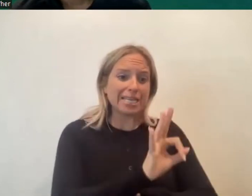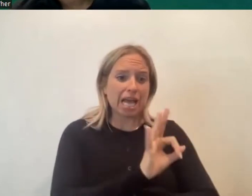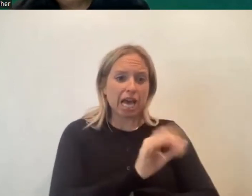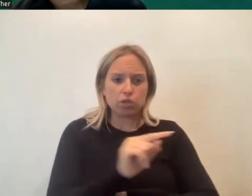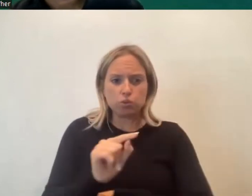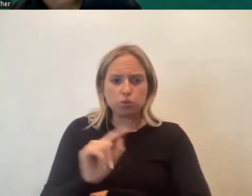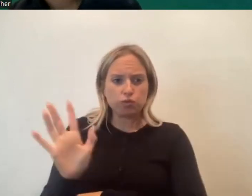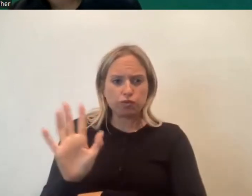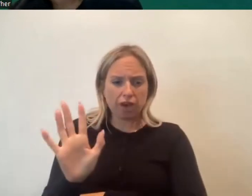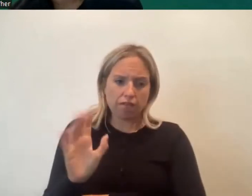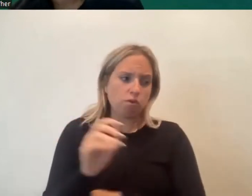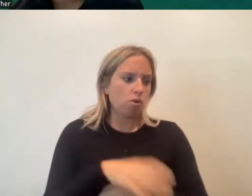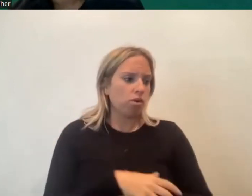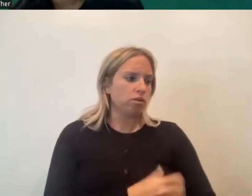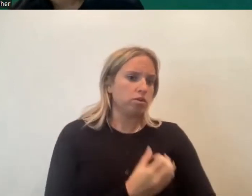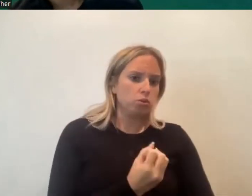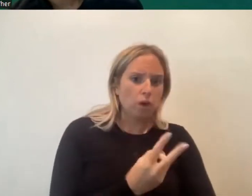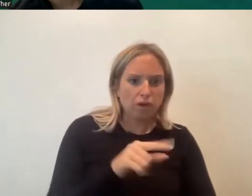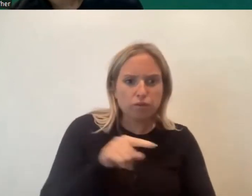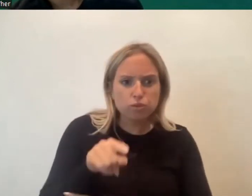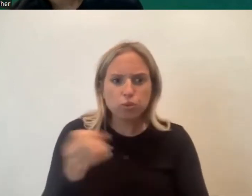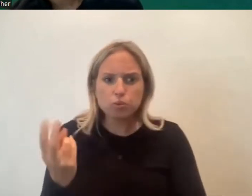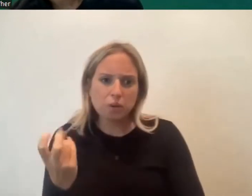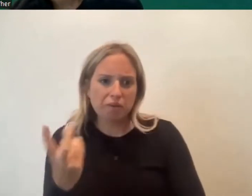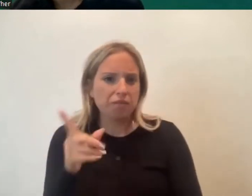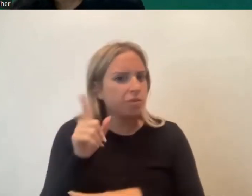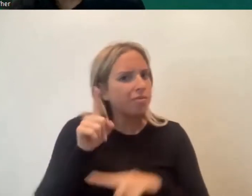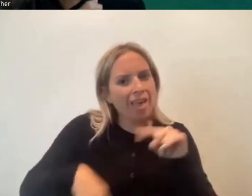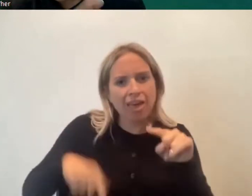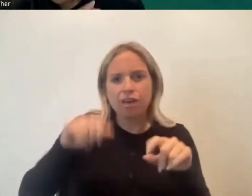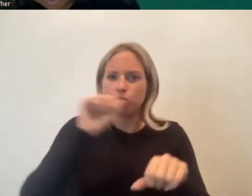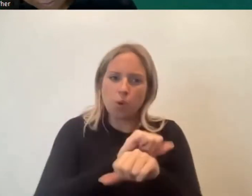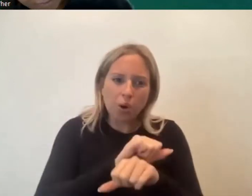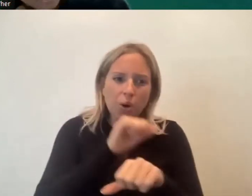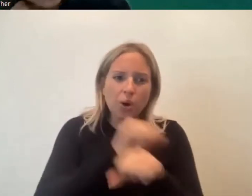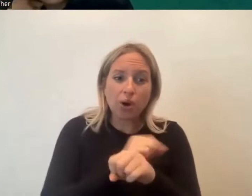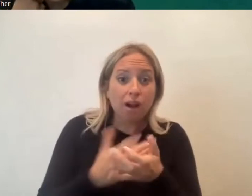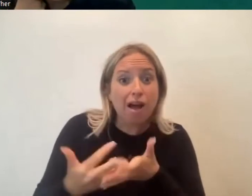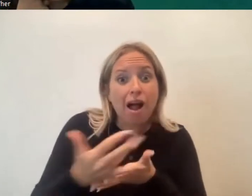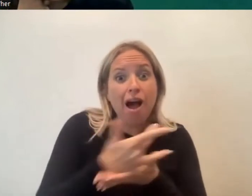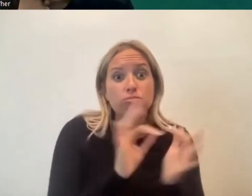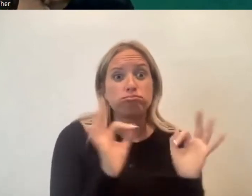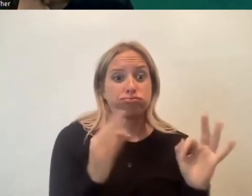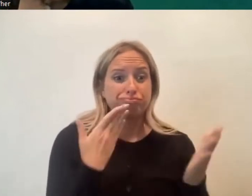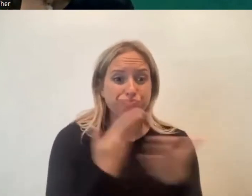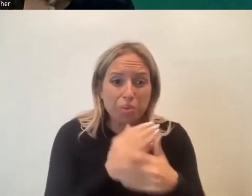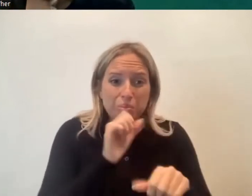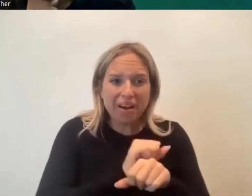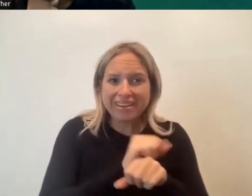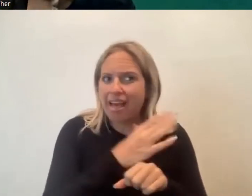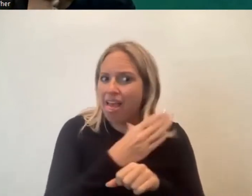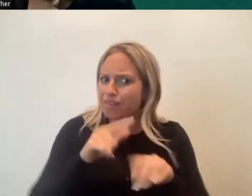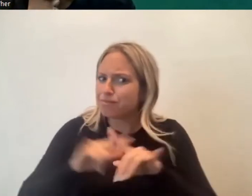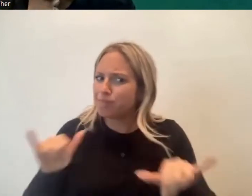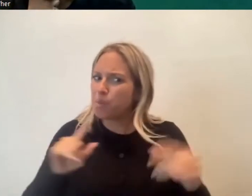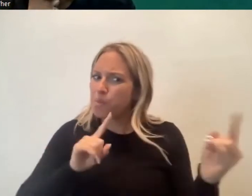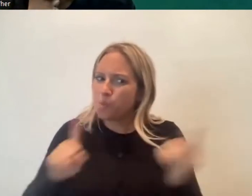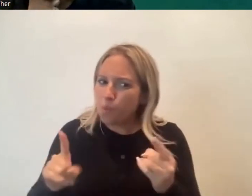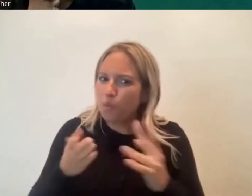You can't be working and earning decent money and be going through the disability process.